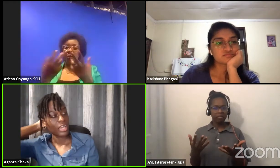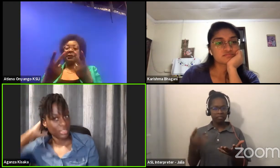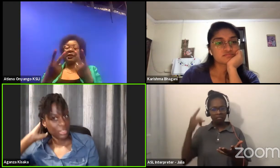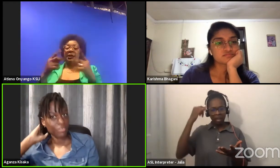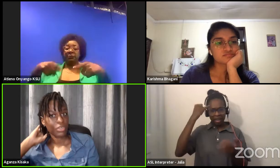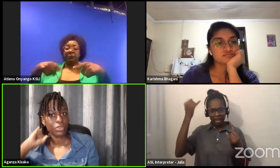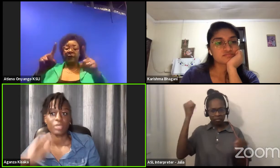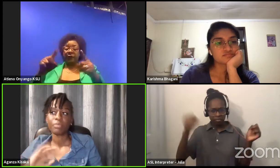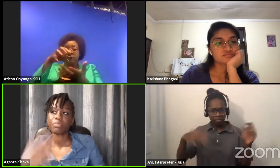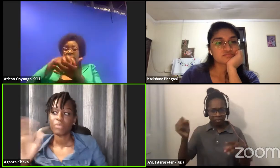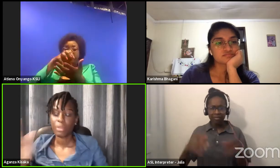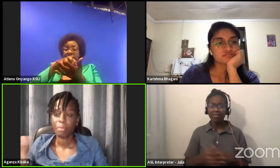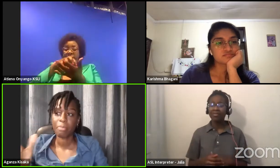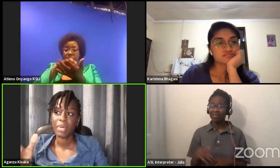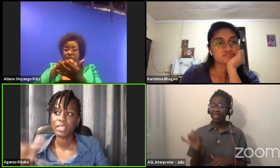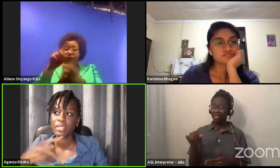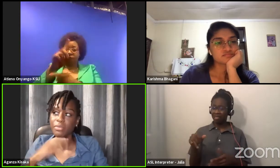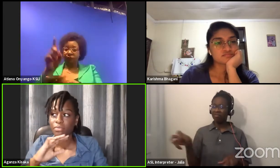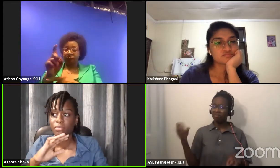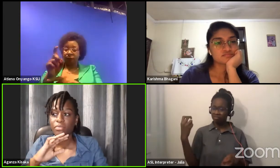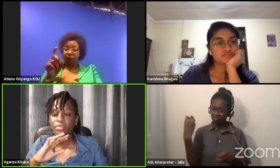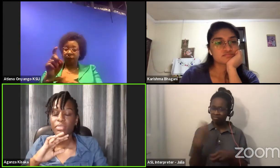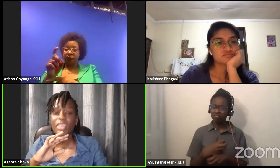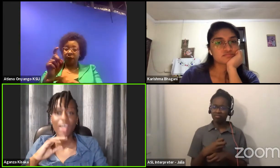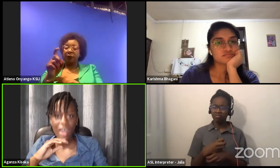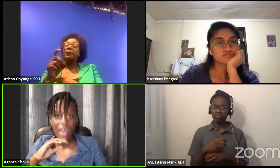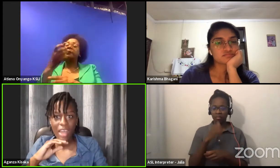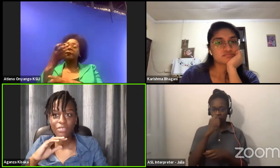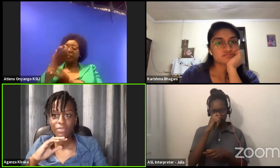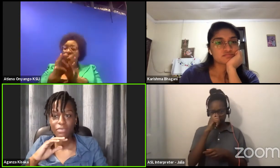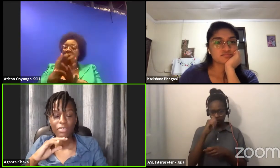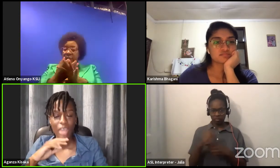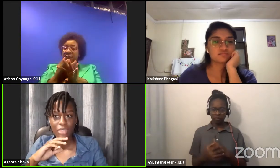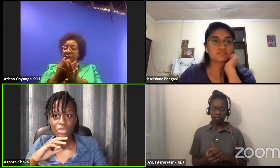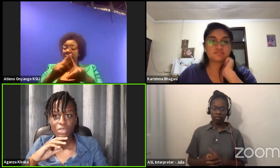It's difficult, but I have had those experiences.